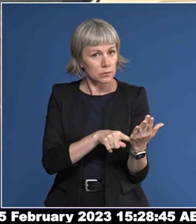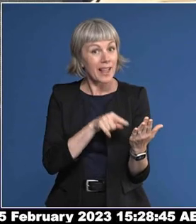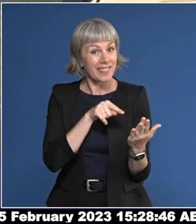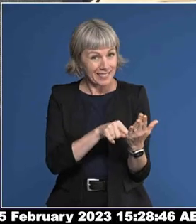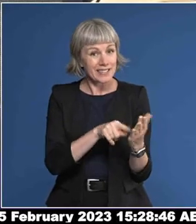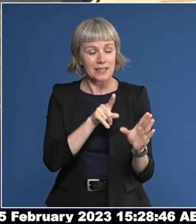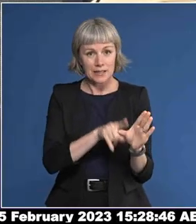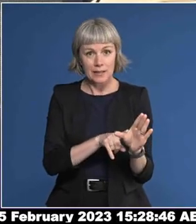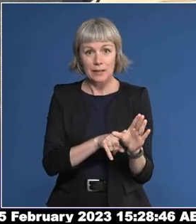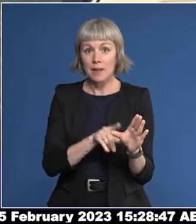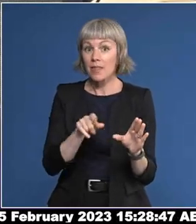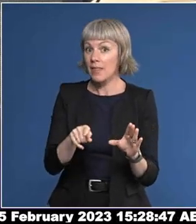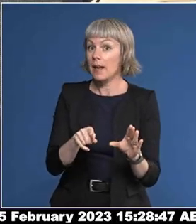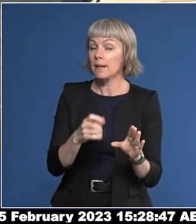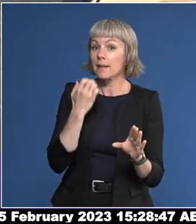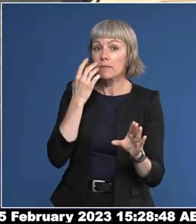received 364 responses.